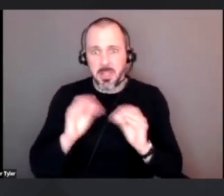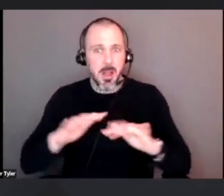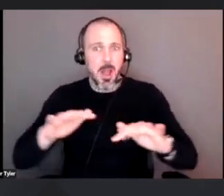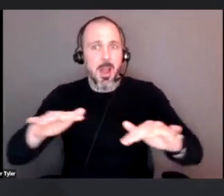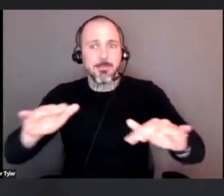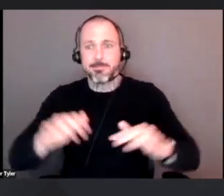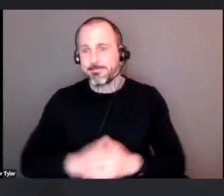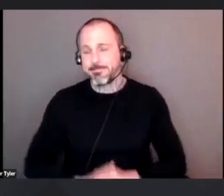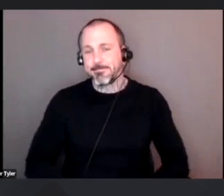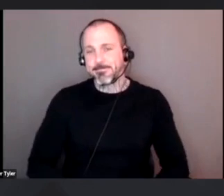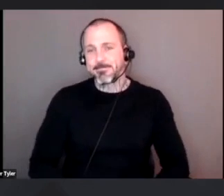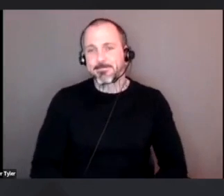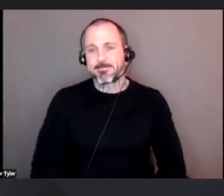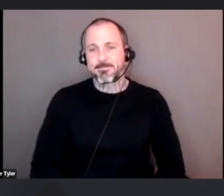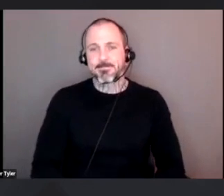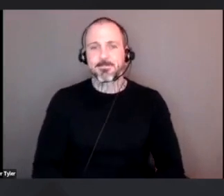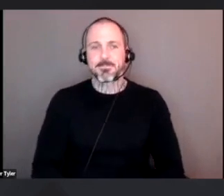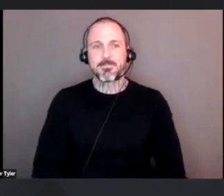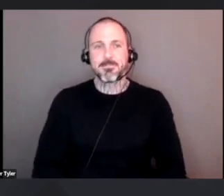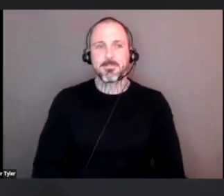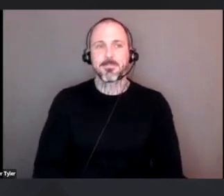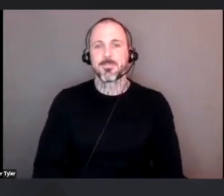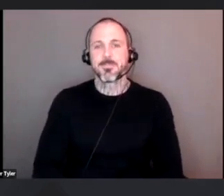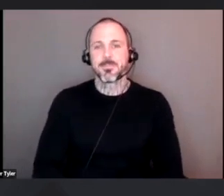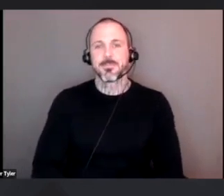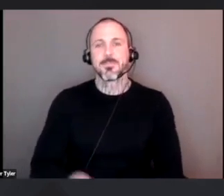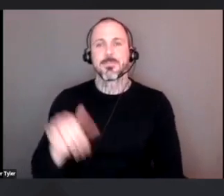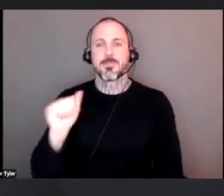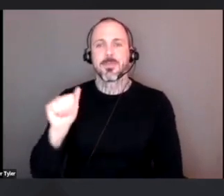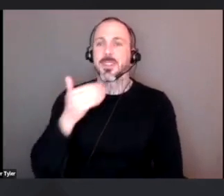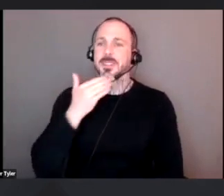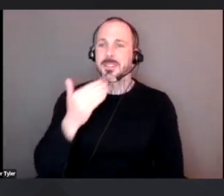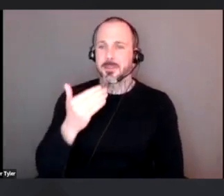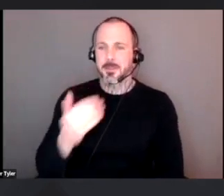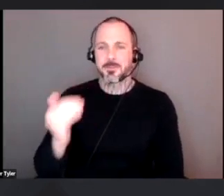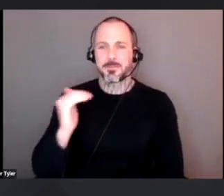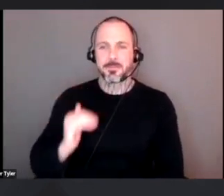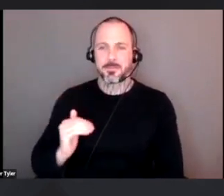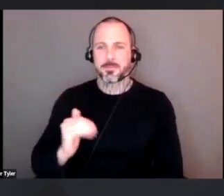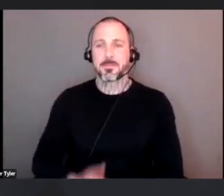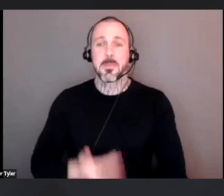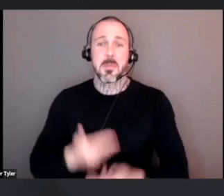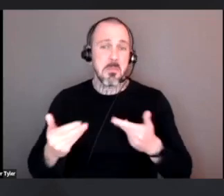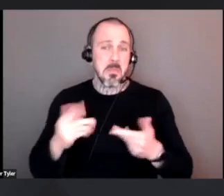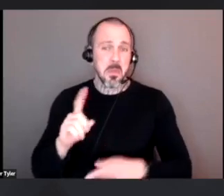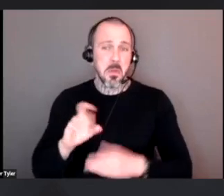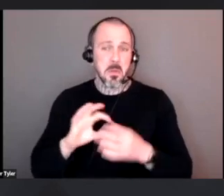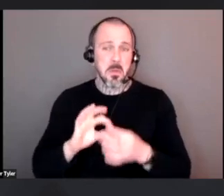So this might be a question for Tonya, but Dave you're welcome to answer as well. "How might I be able to find a service provider in my community?"